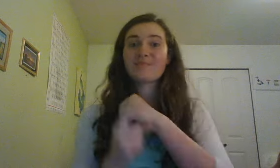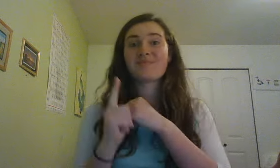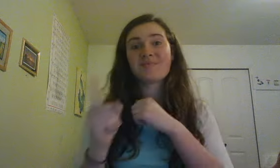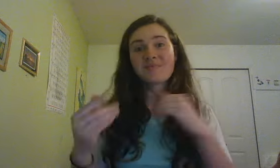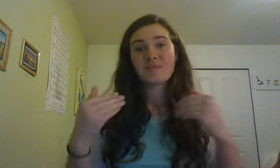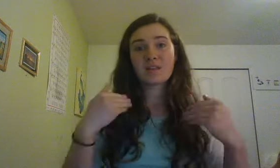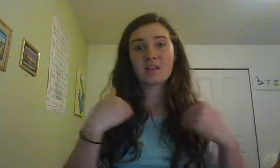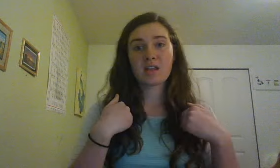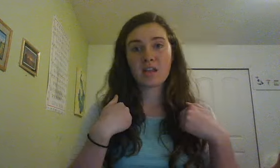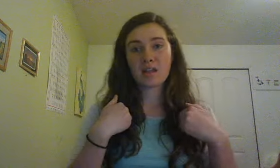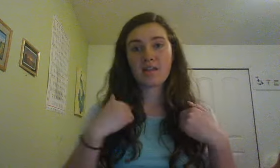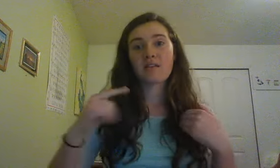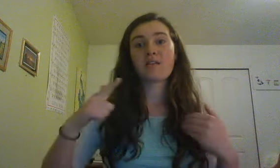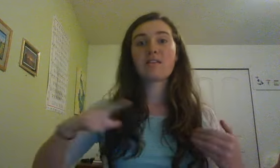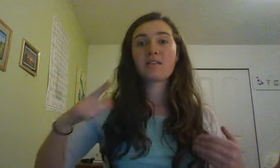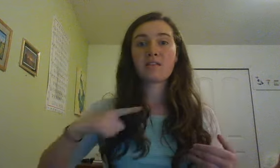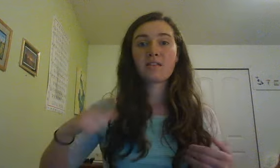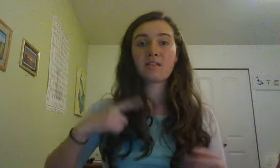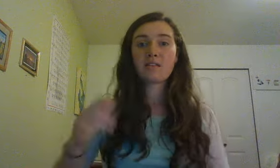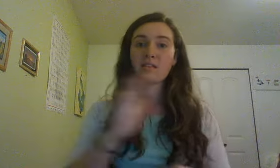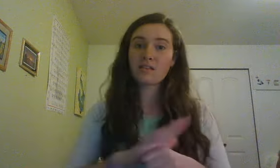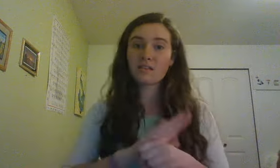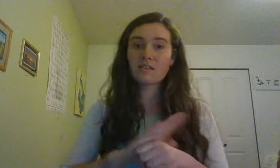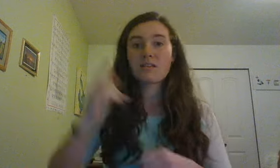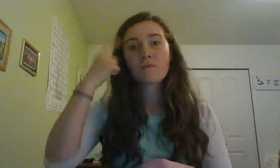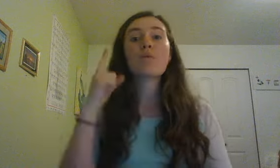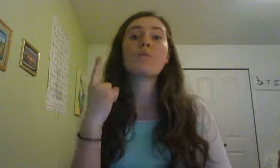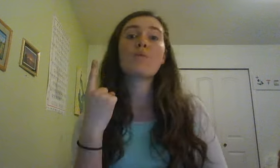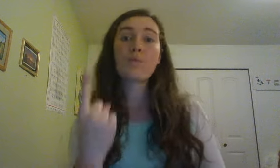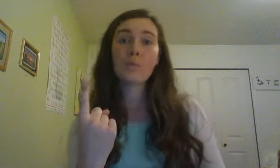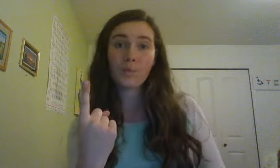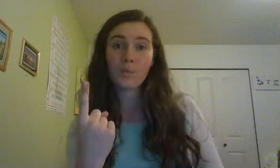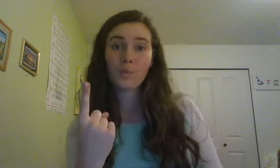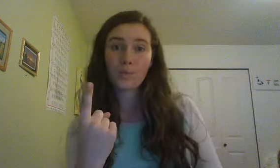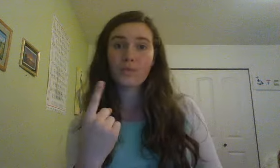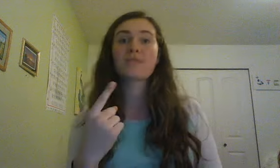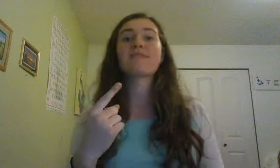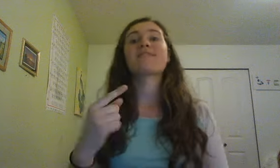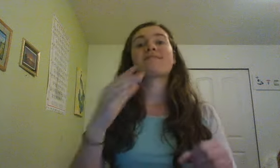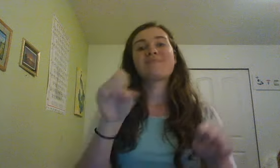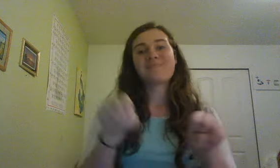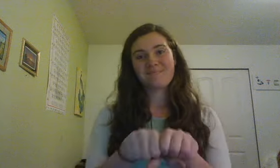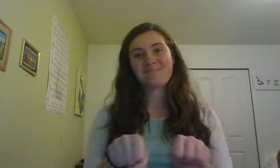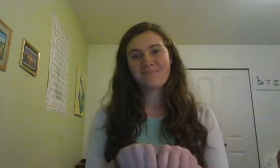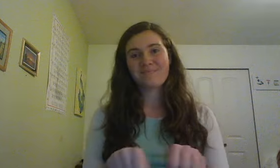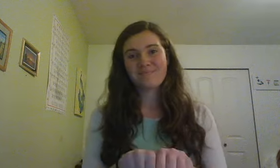and only had enough leather for one pair of shoes.